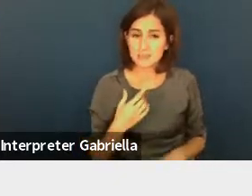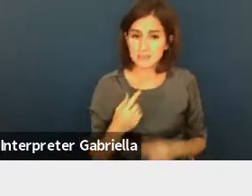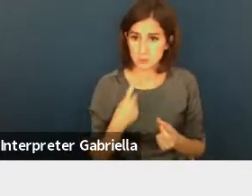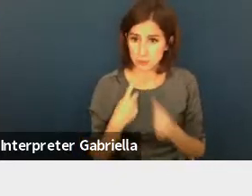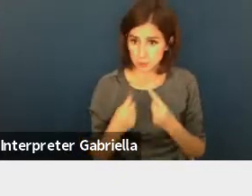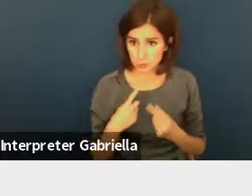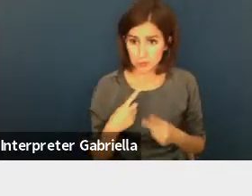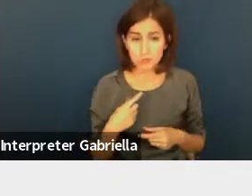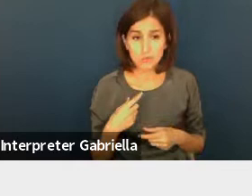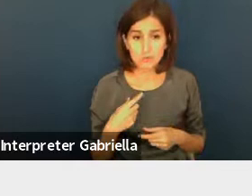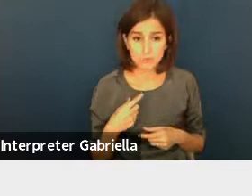Linda Kobashigawa: I know we've got like